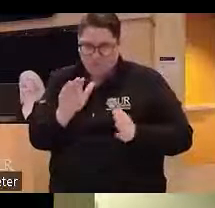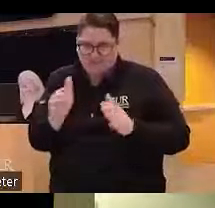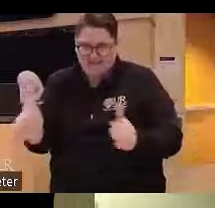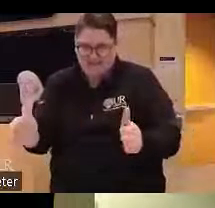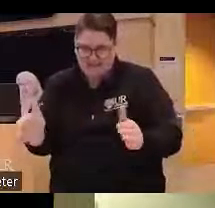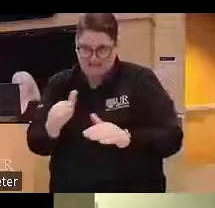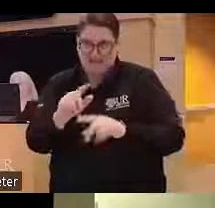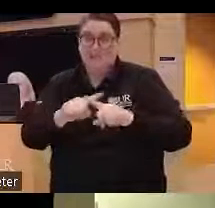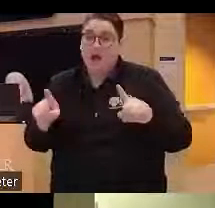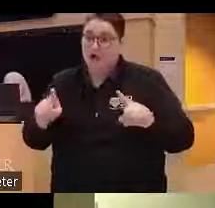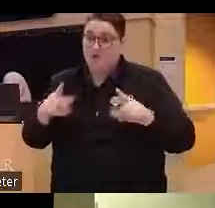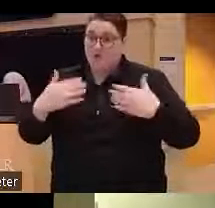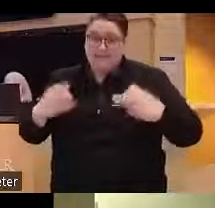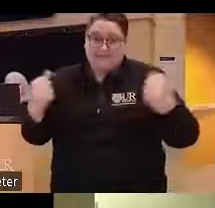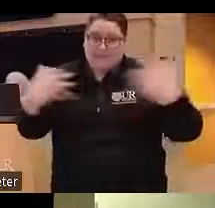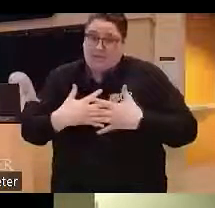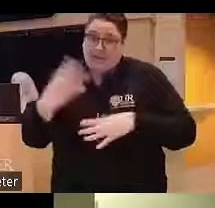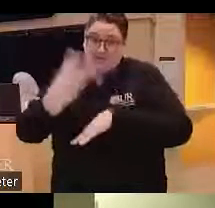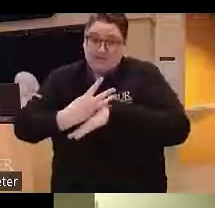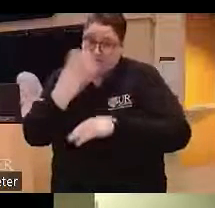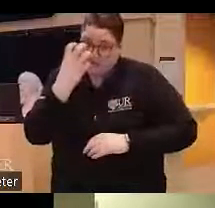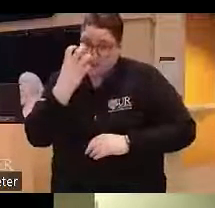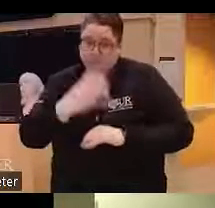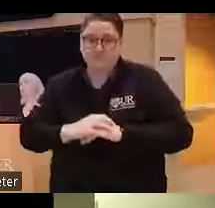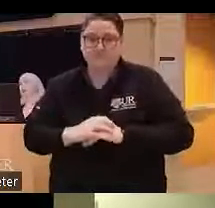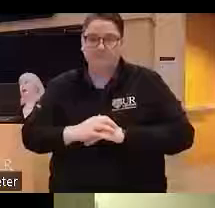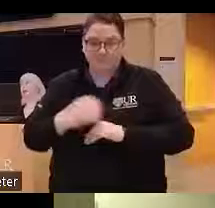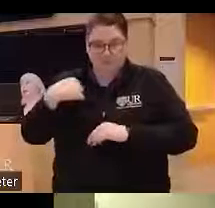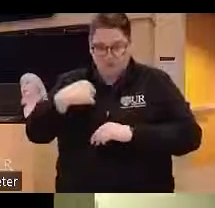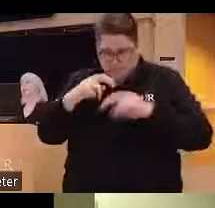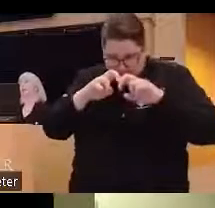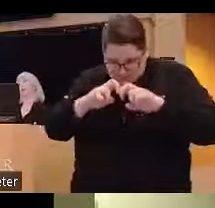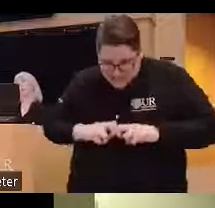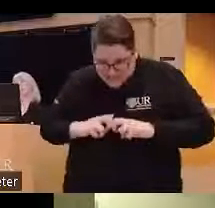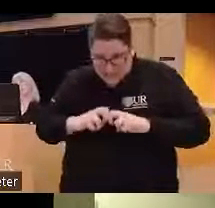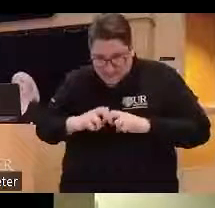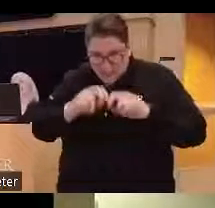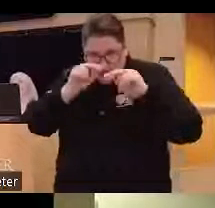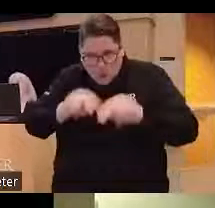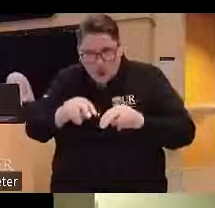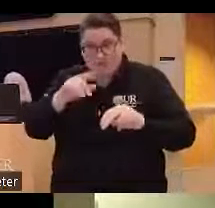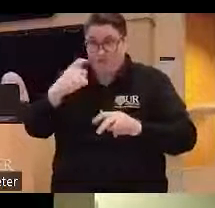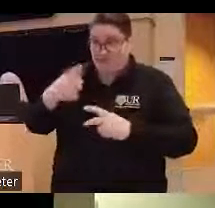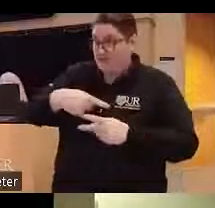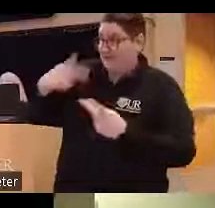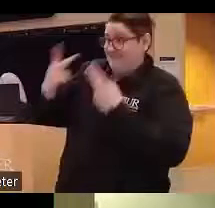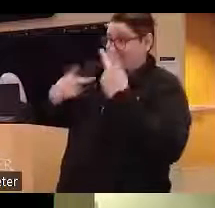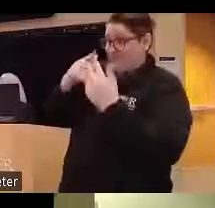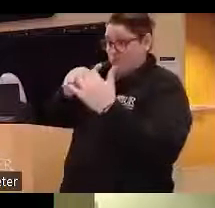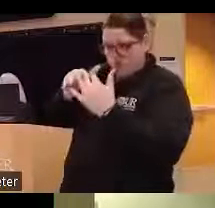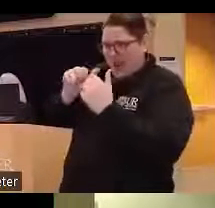terrifying and we looked and we saw the impact of this war exposure on the health and outcomes of